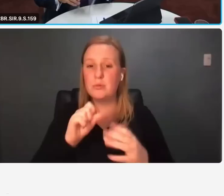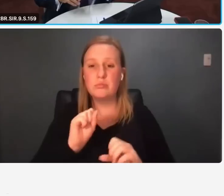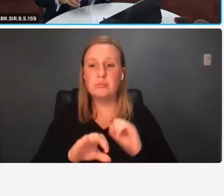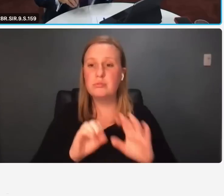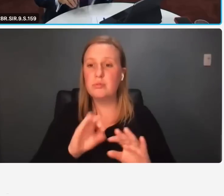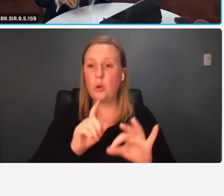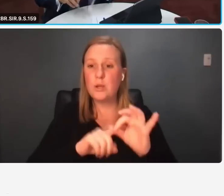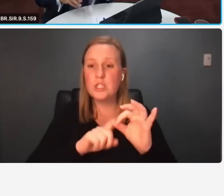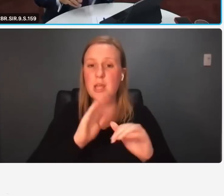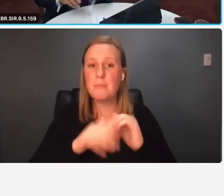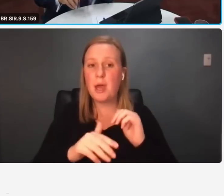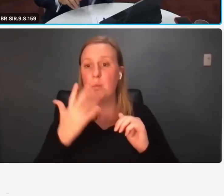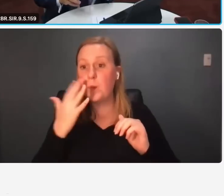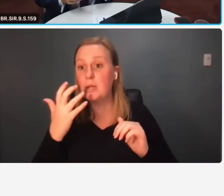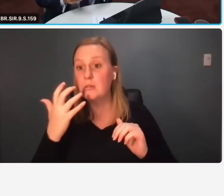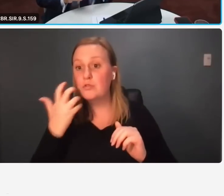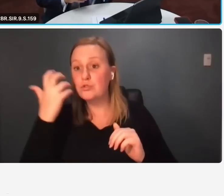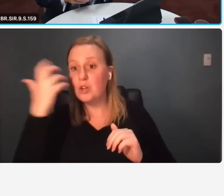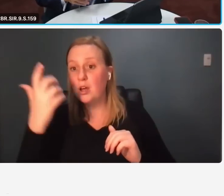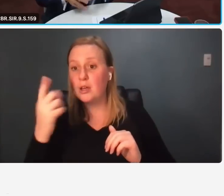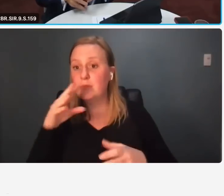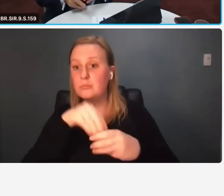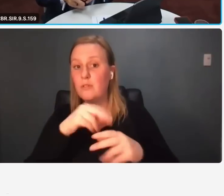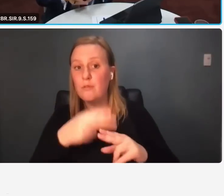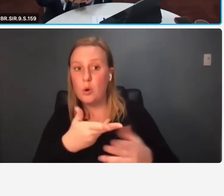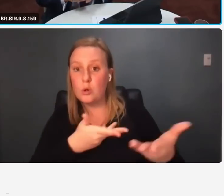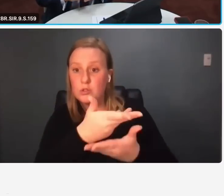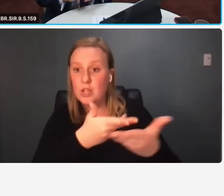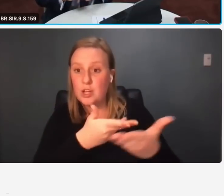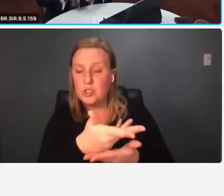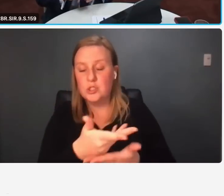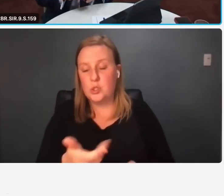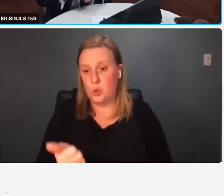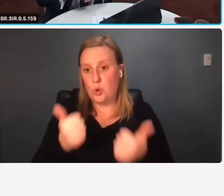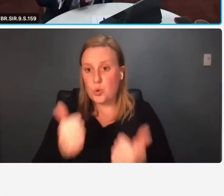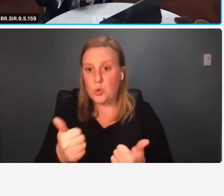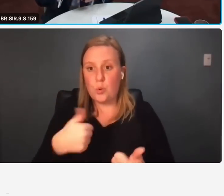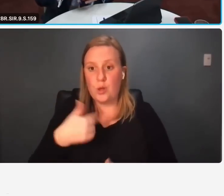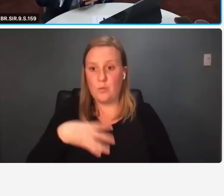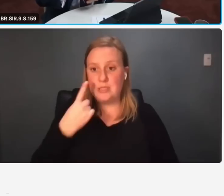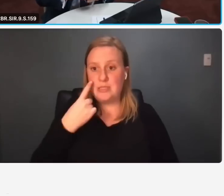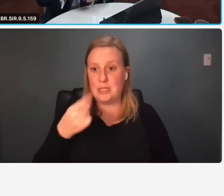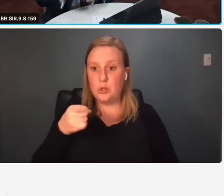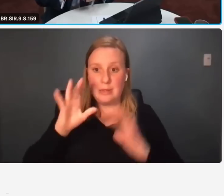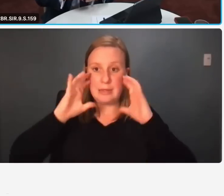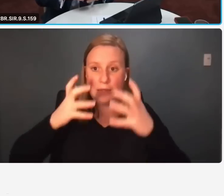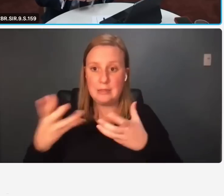and that's a really healthy thing for us. So please look at the website and subscribe to